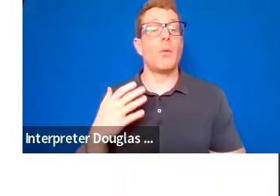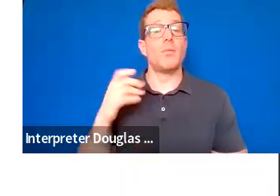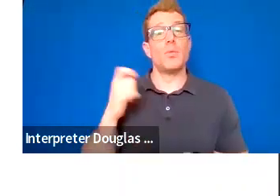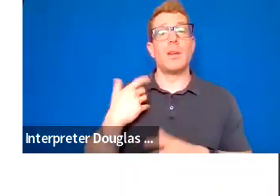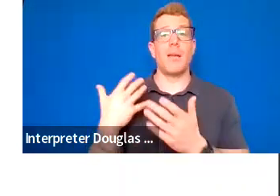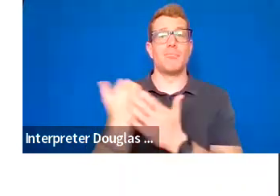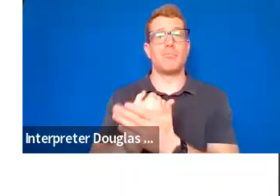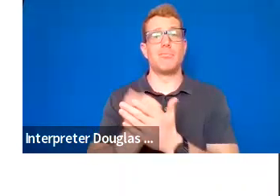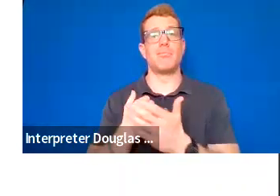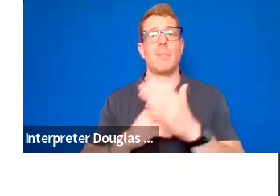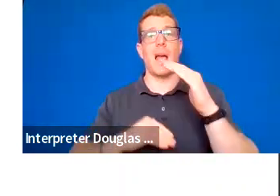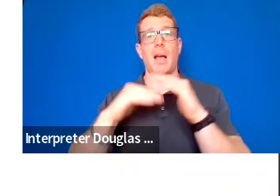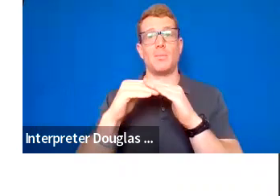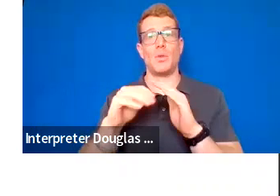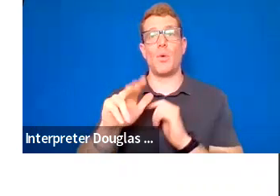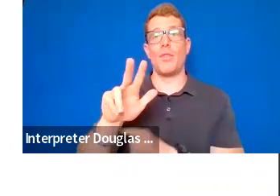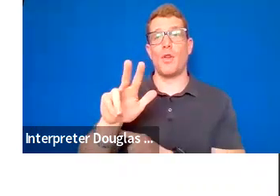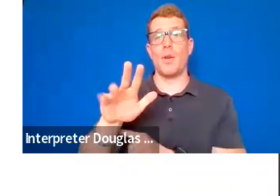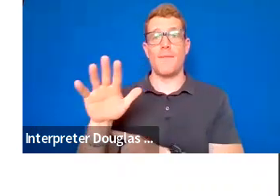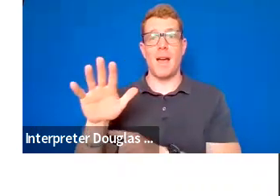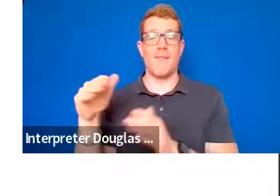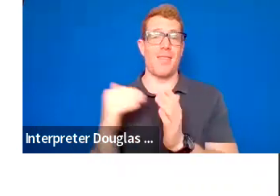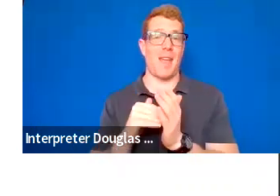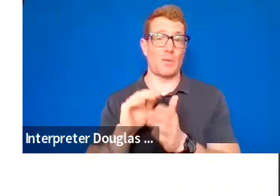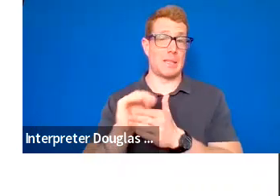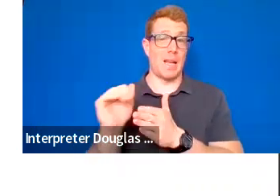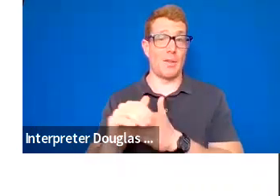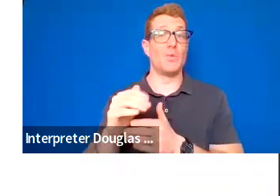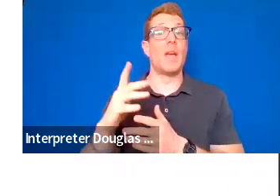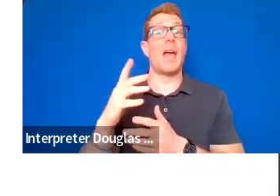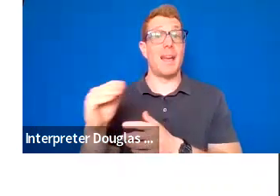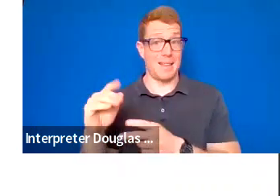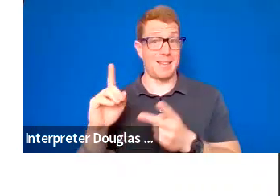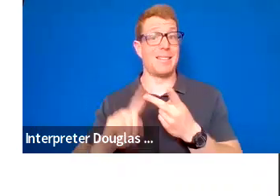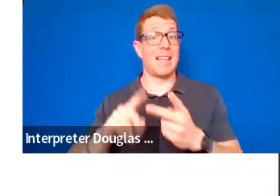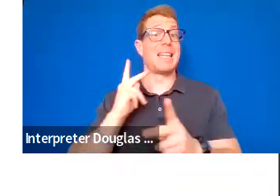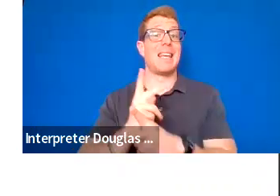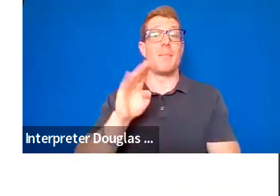$1,000, and stay on your Medicaid as long as you still qualify.